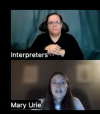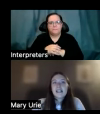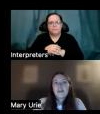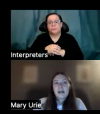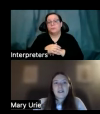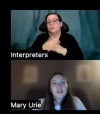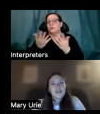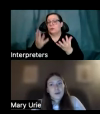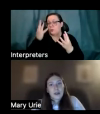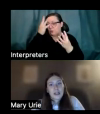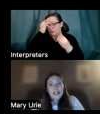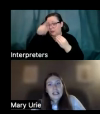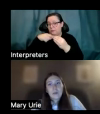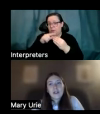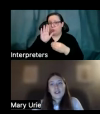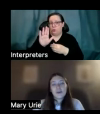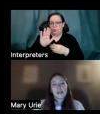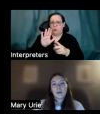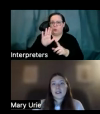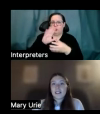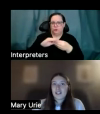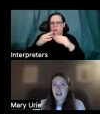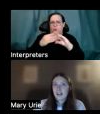thinking about your story, and what you might want to share.